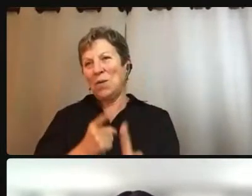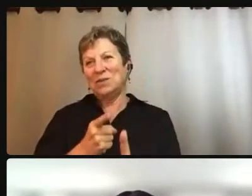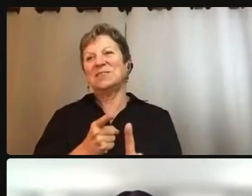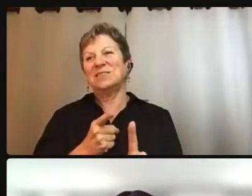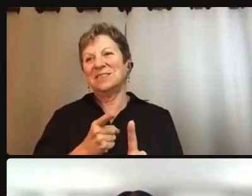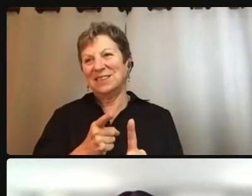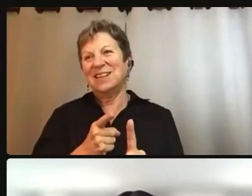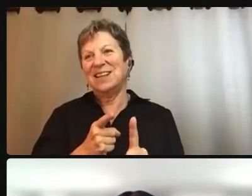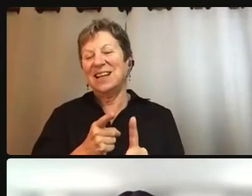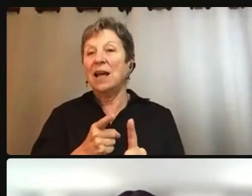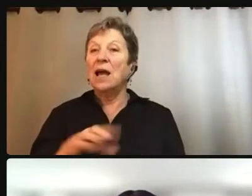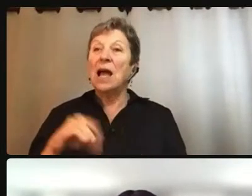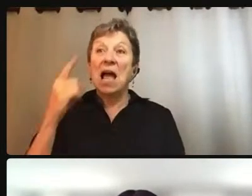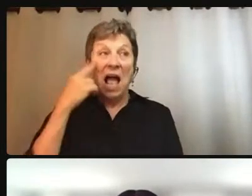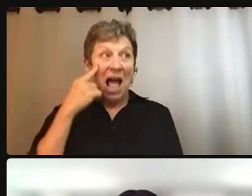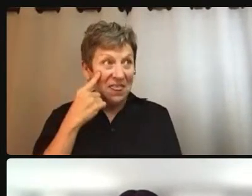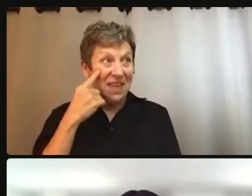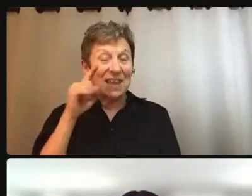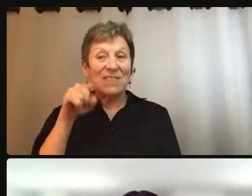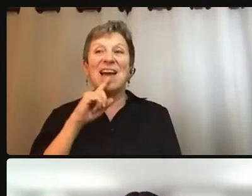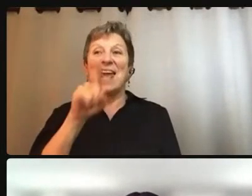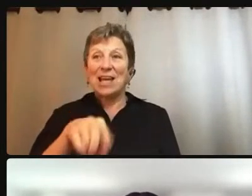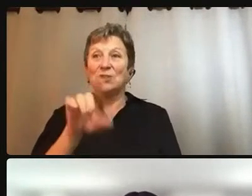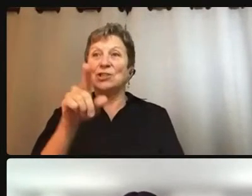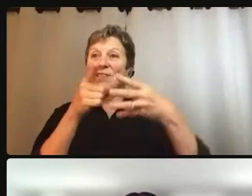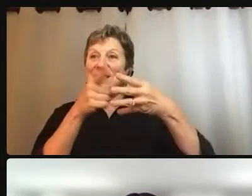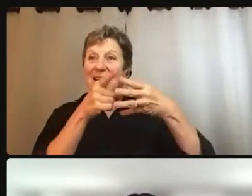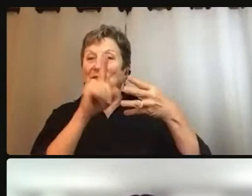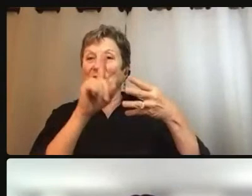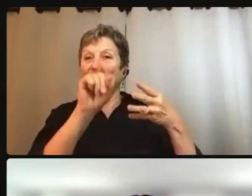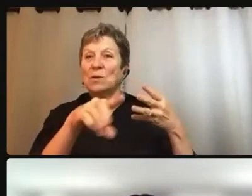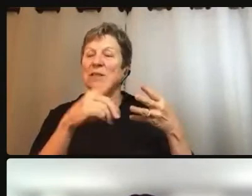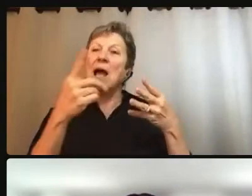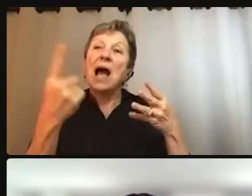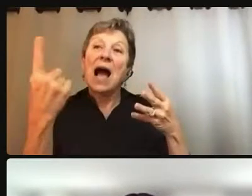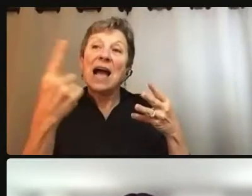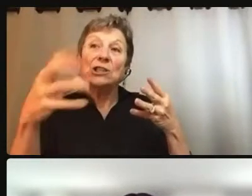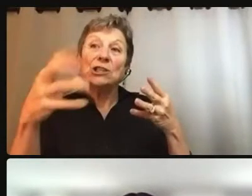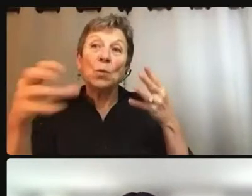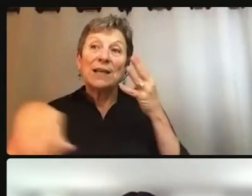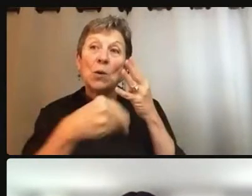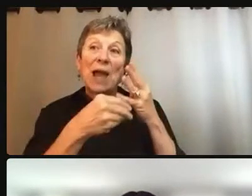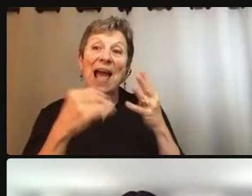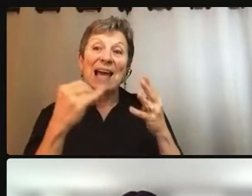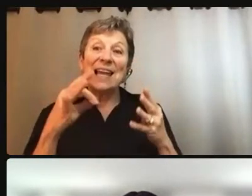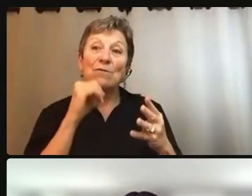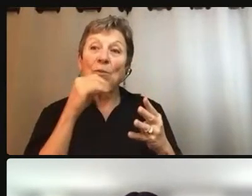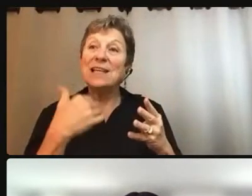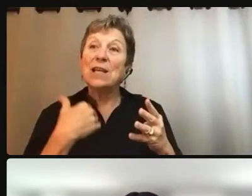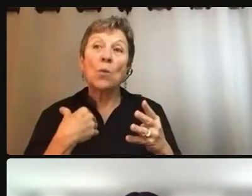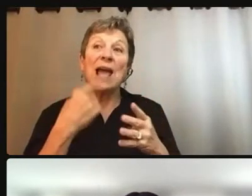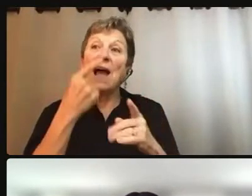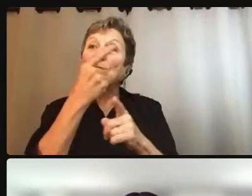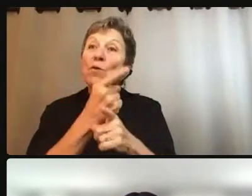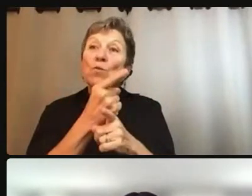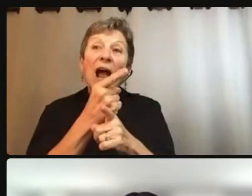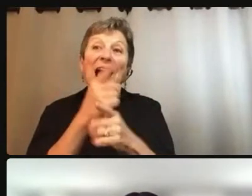ACCOMPLISH THE LEARNING GOALS THAT WE WANT THERE.